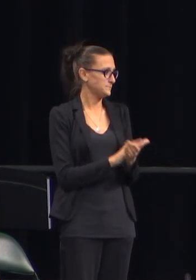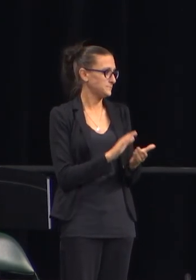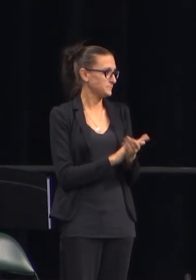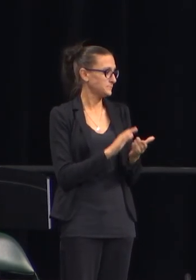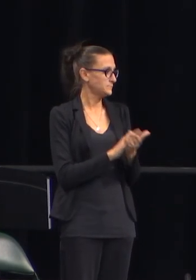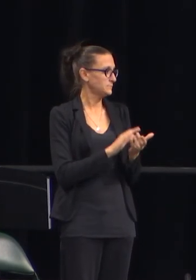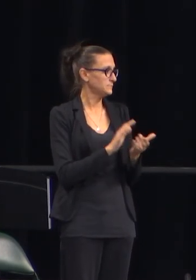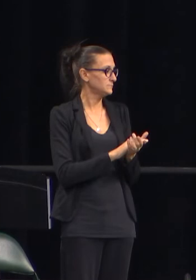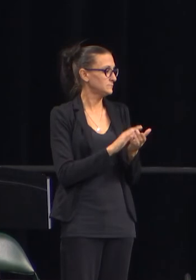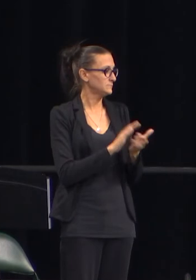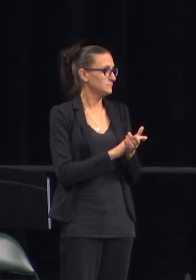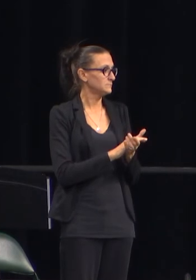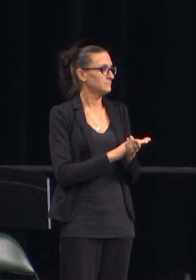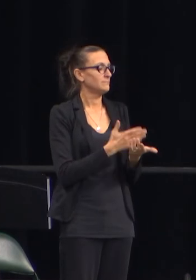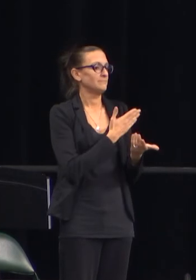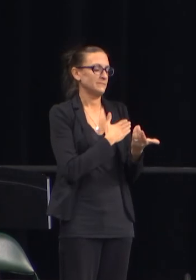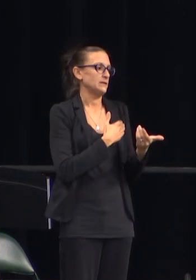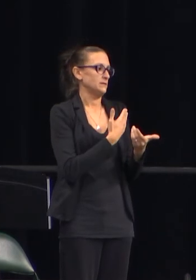Please join me in congratulating the graduates.